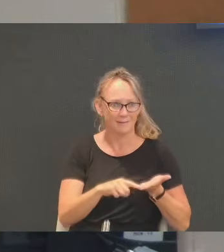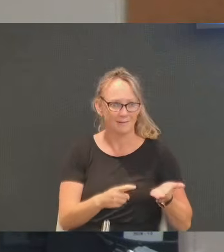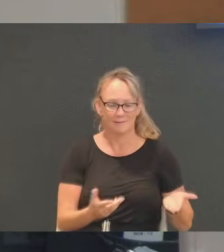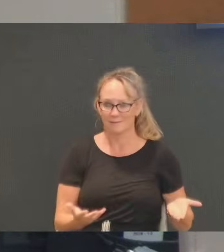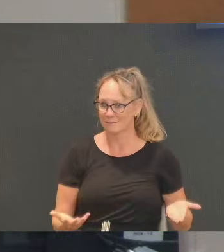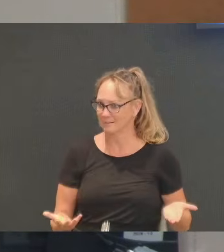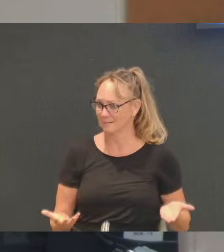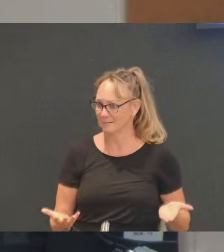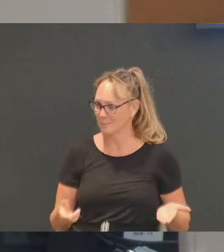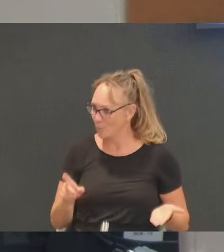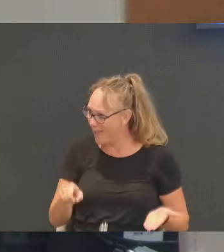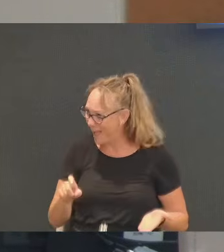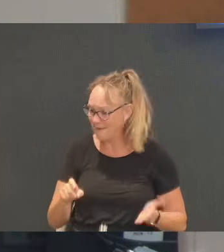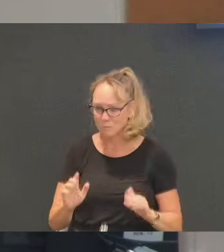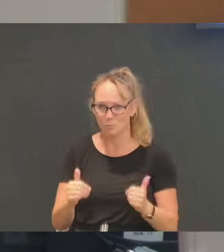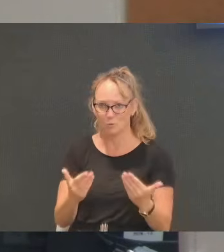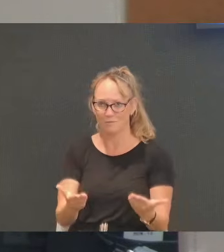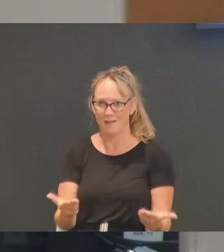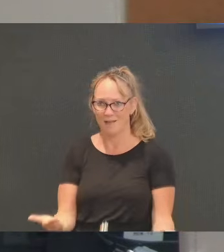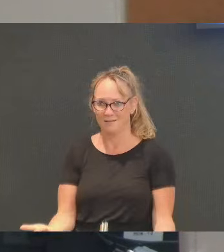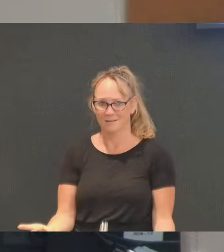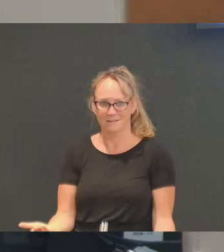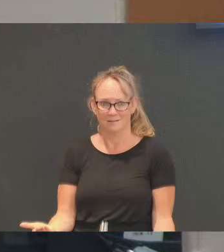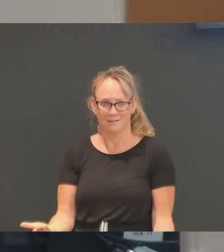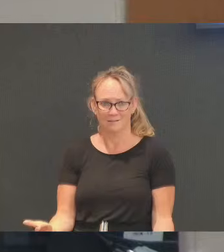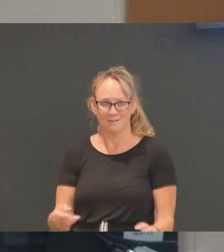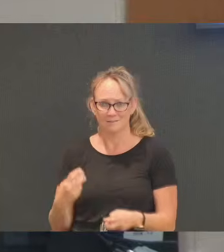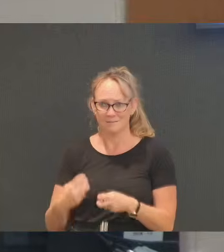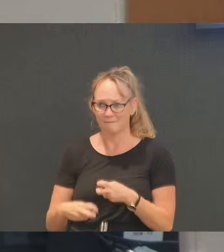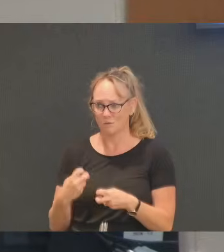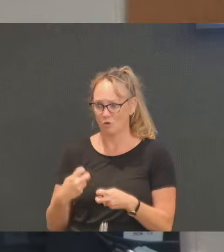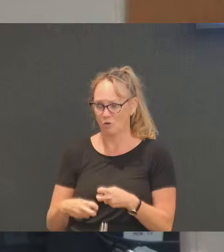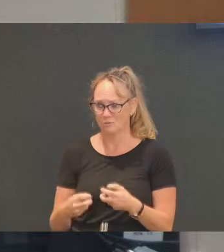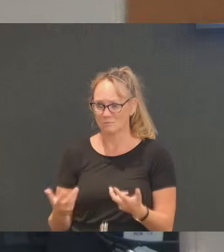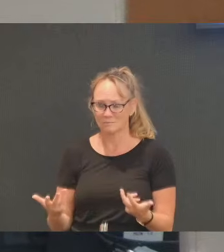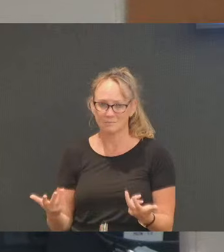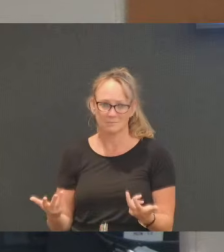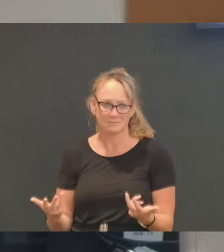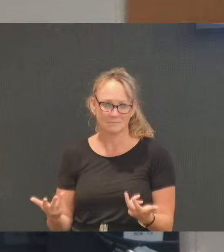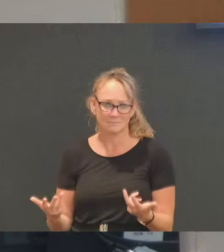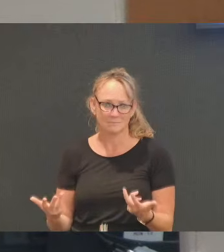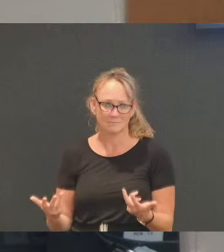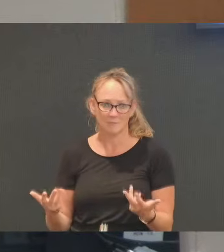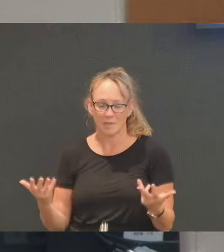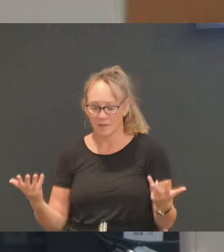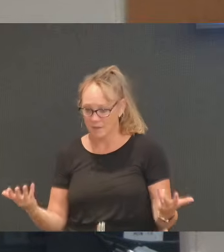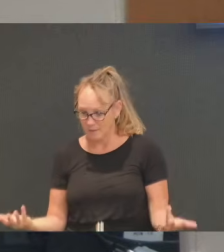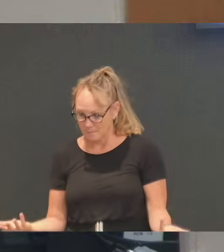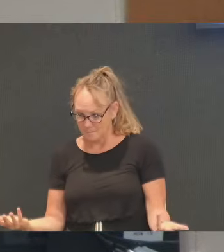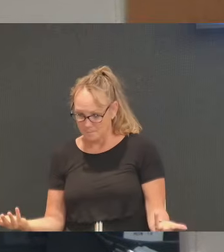provide these services. So that makes it very difficult. I don't think there's a question of